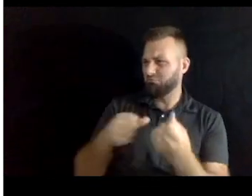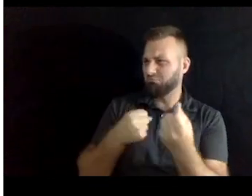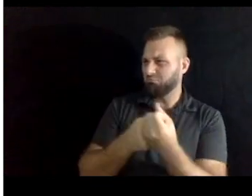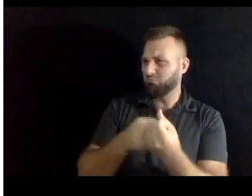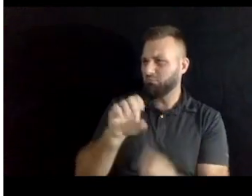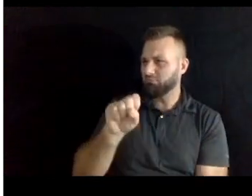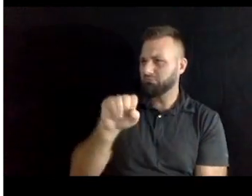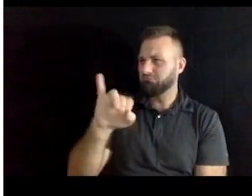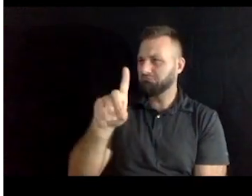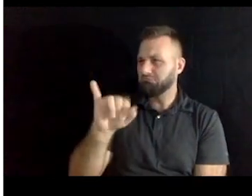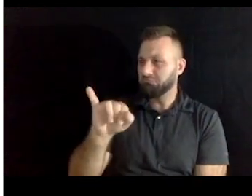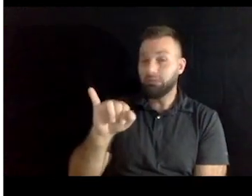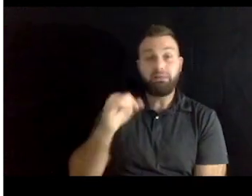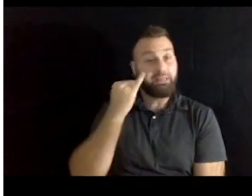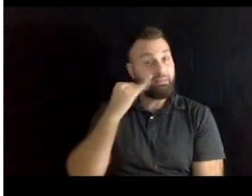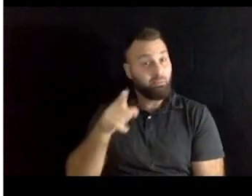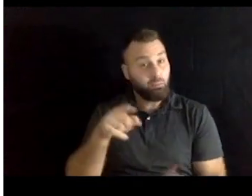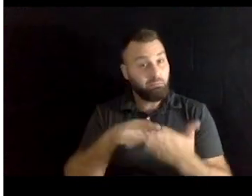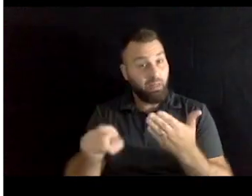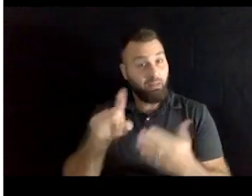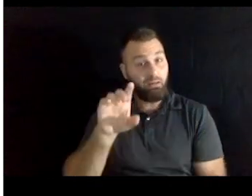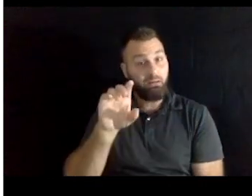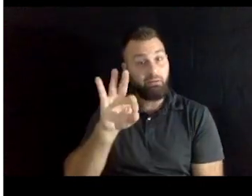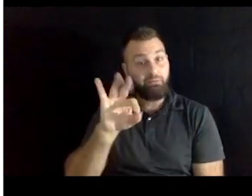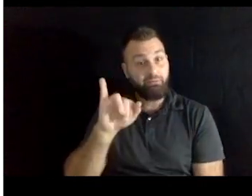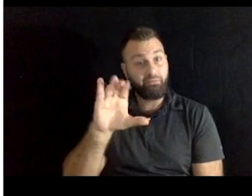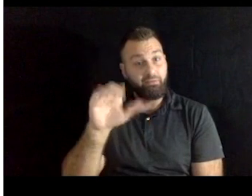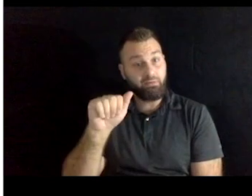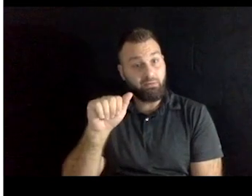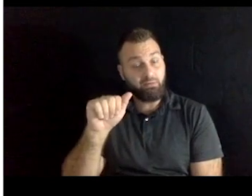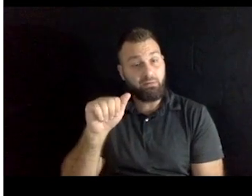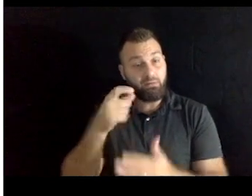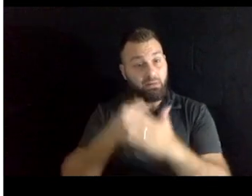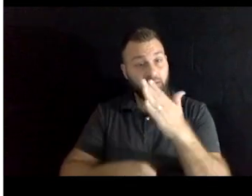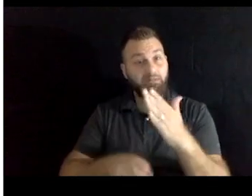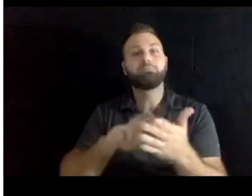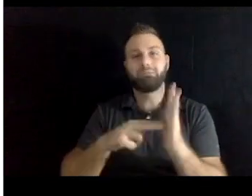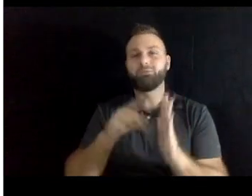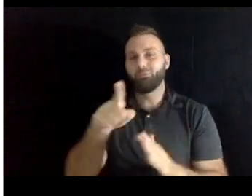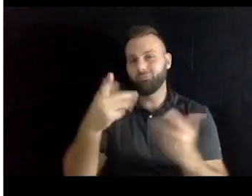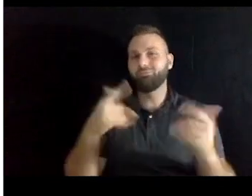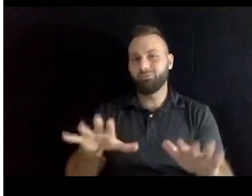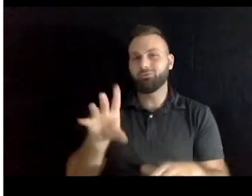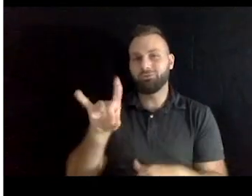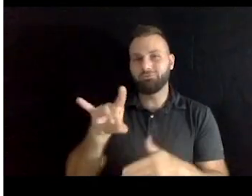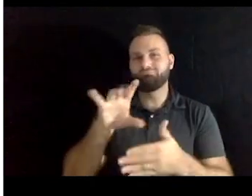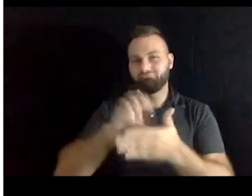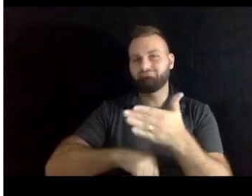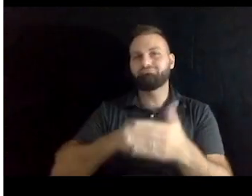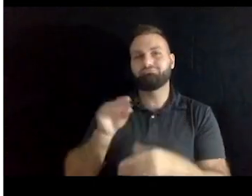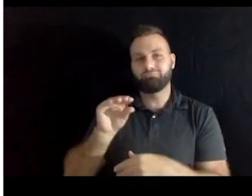you've ever paid fighters FICA taxes, you actually have paid into SSDI.